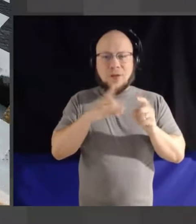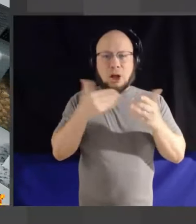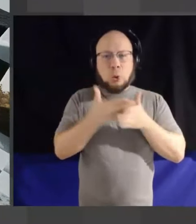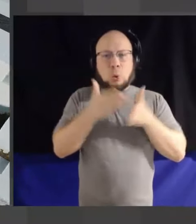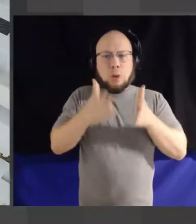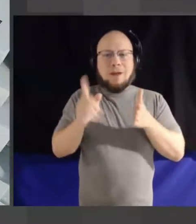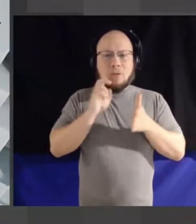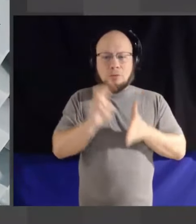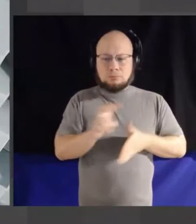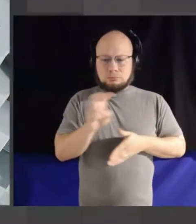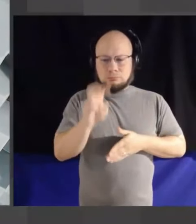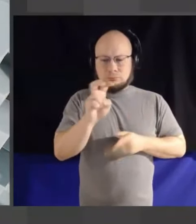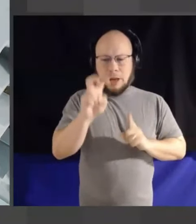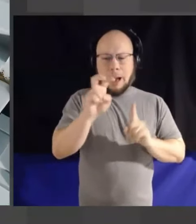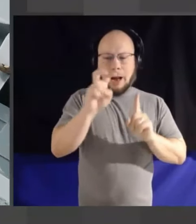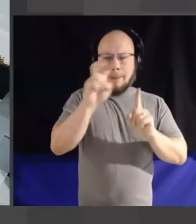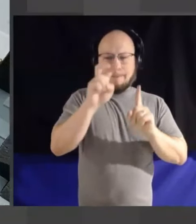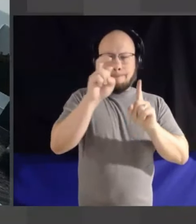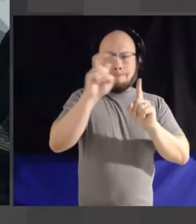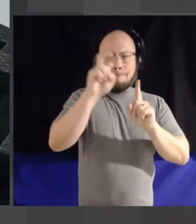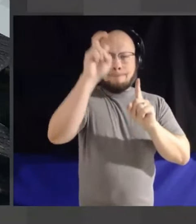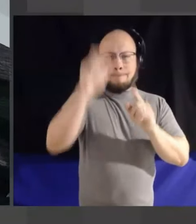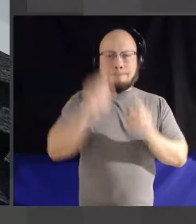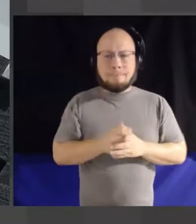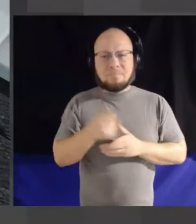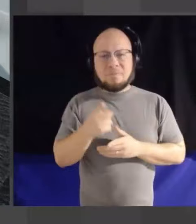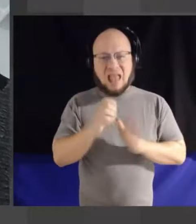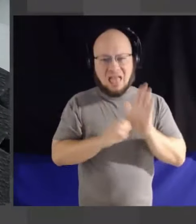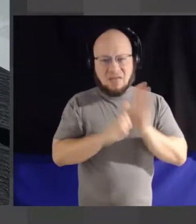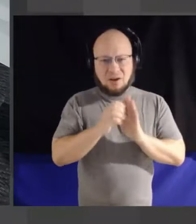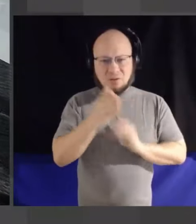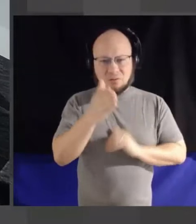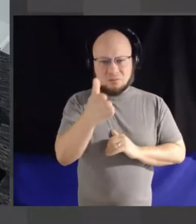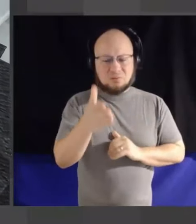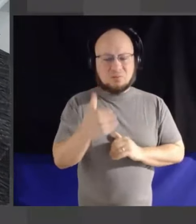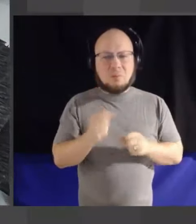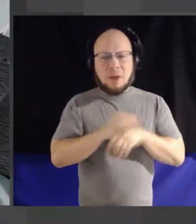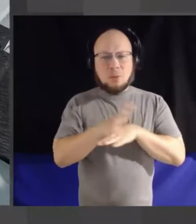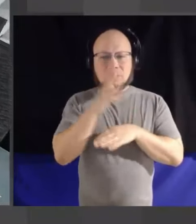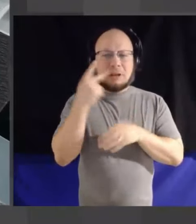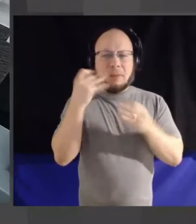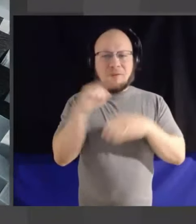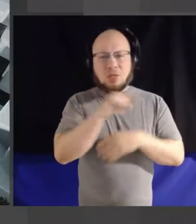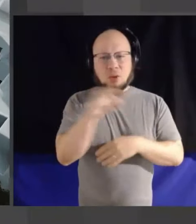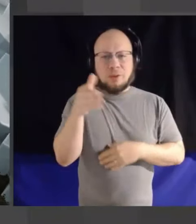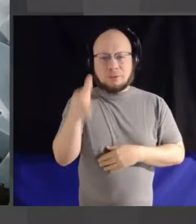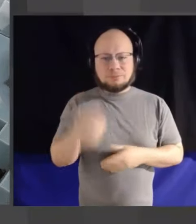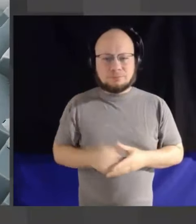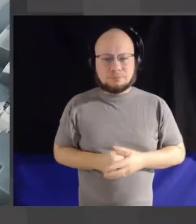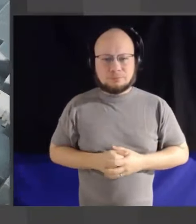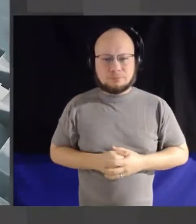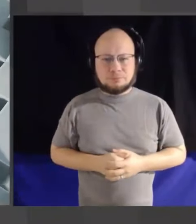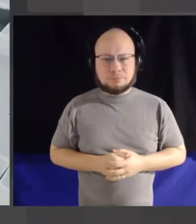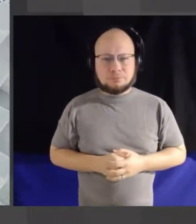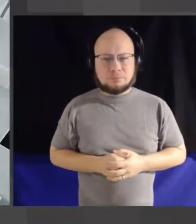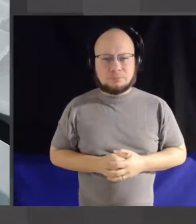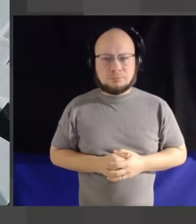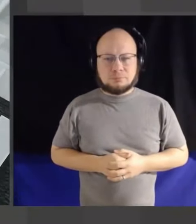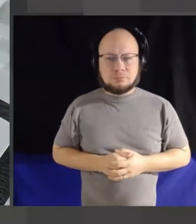TALL THAT THE PLAYER WILL NEED TO FIND NEW WAYS TO TRAVERSE THE LEVELS.